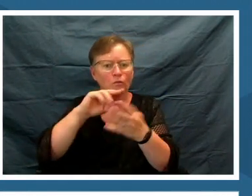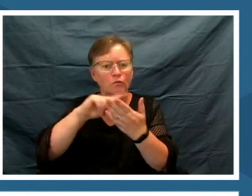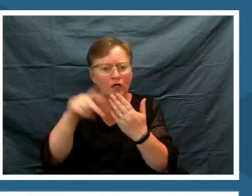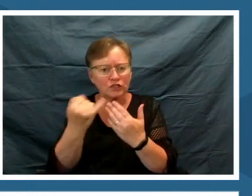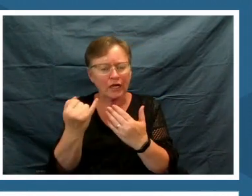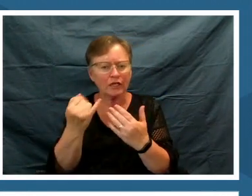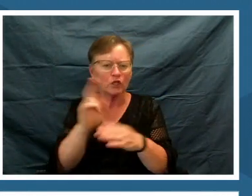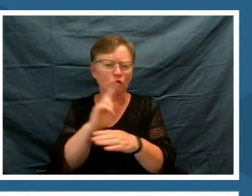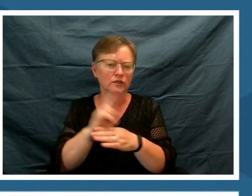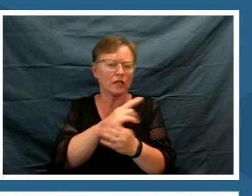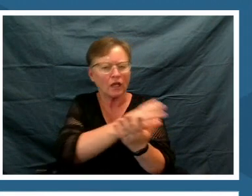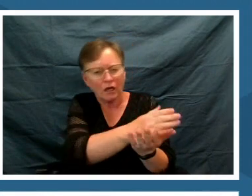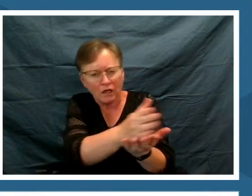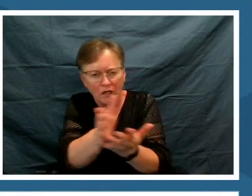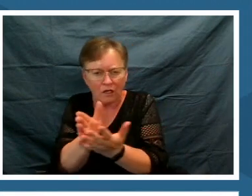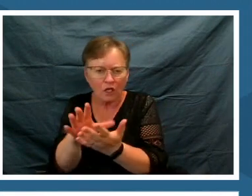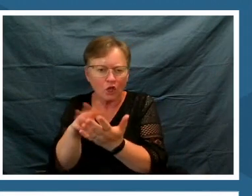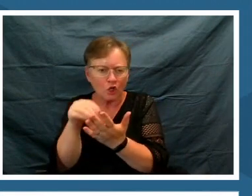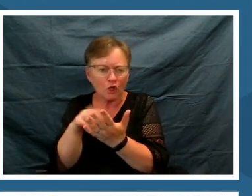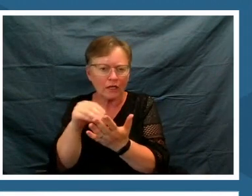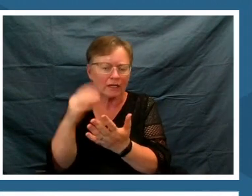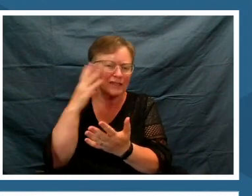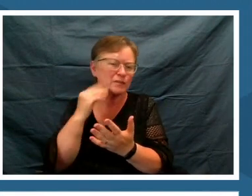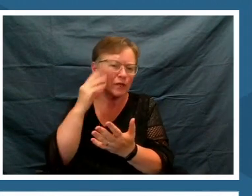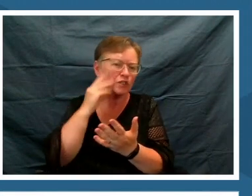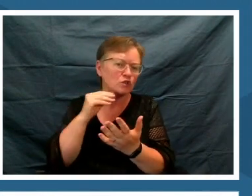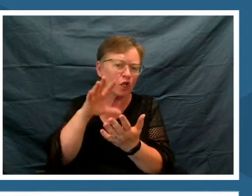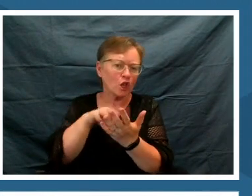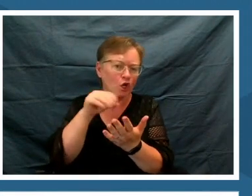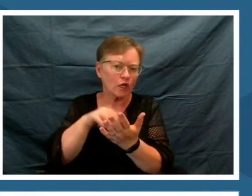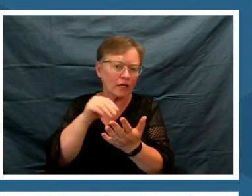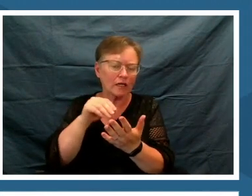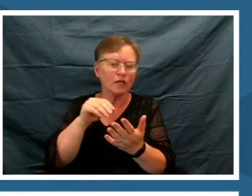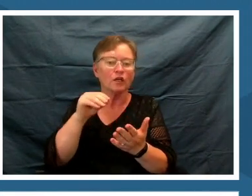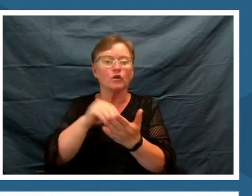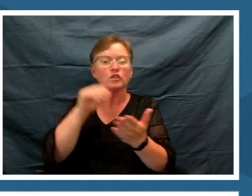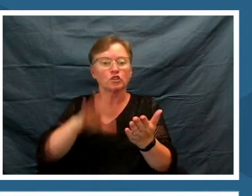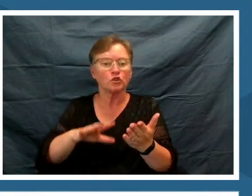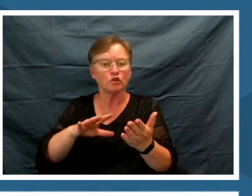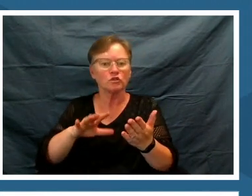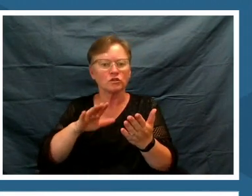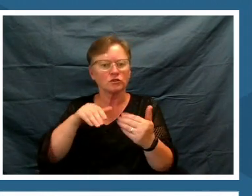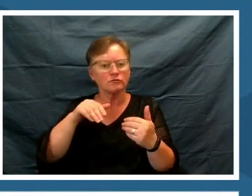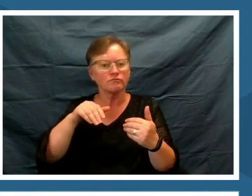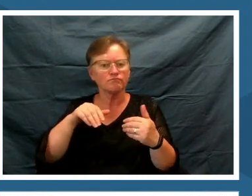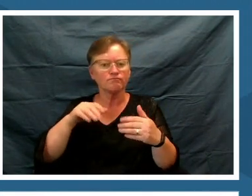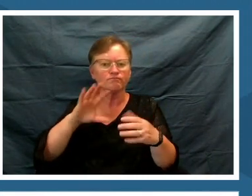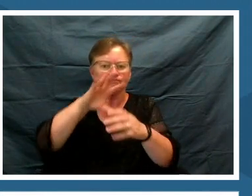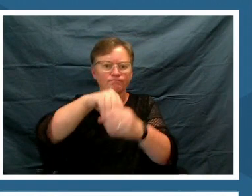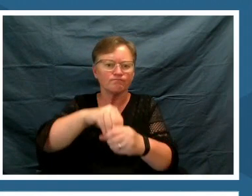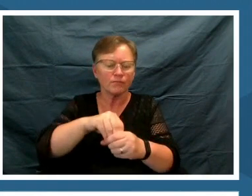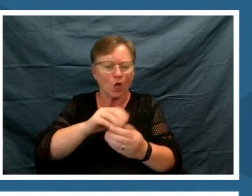learning in which essentially students undertake local investigations